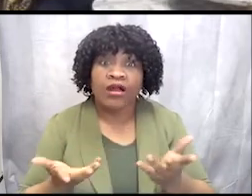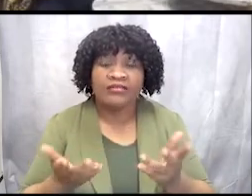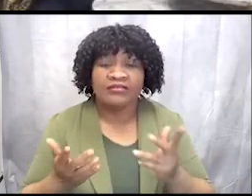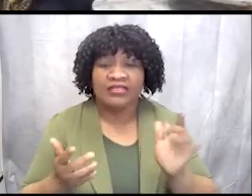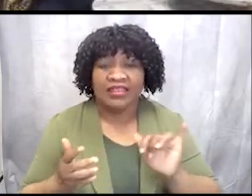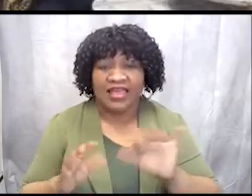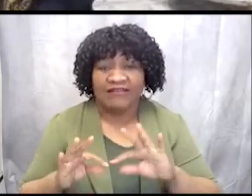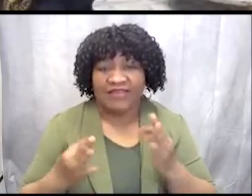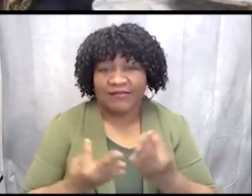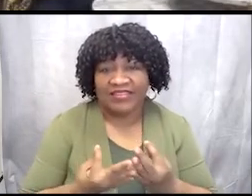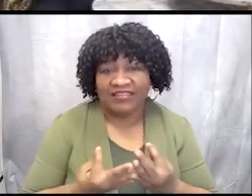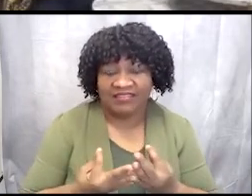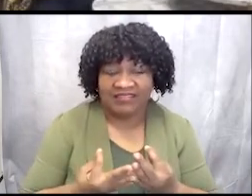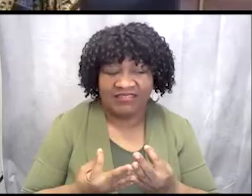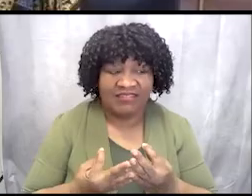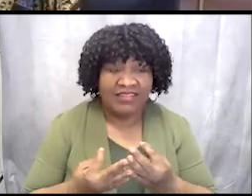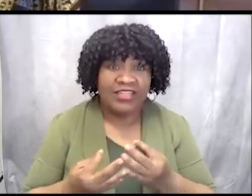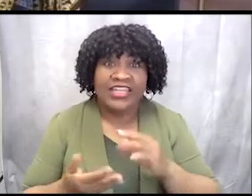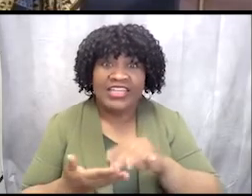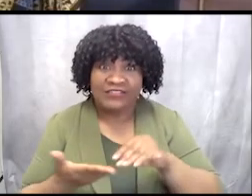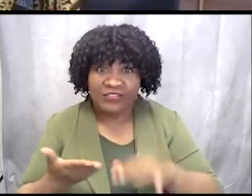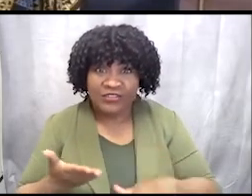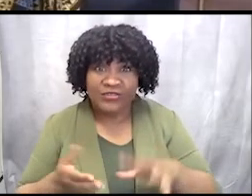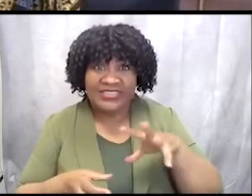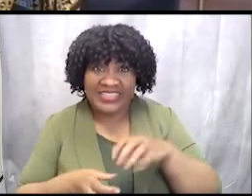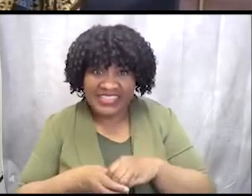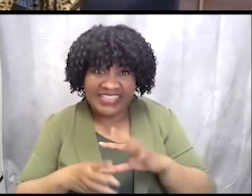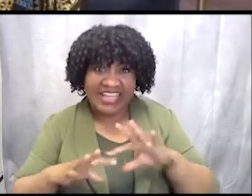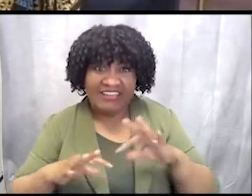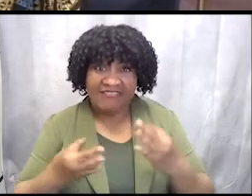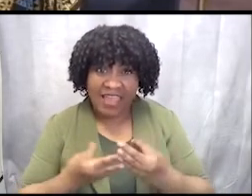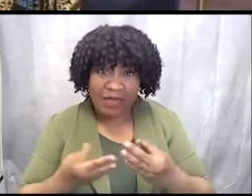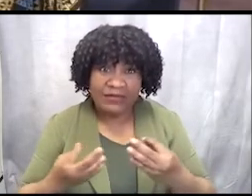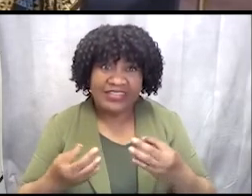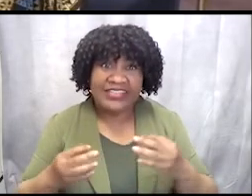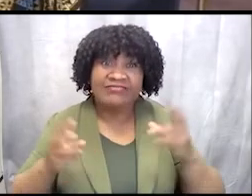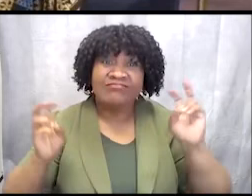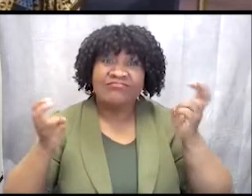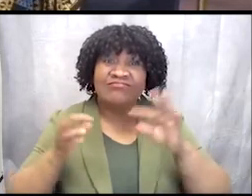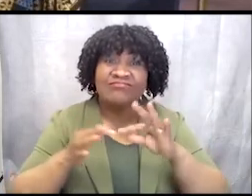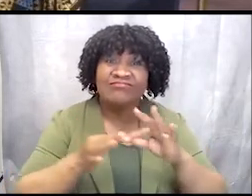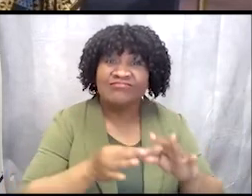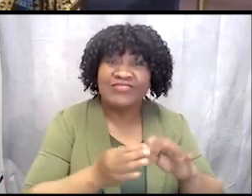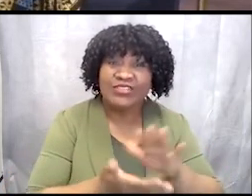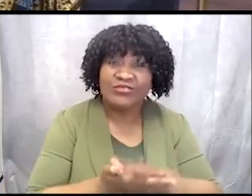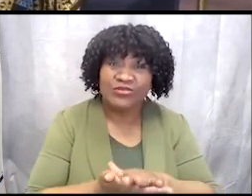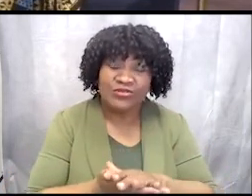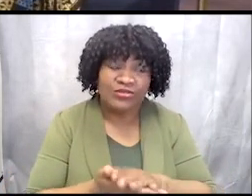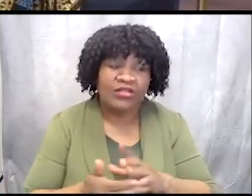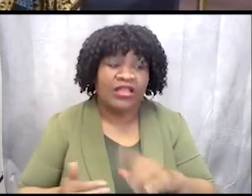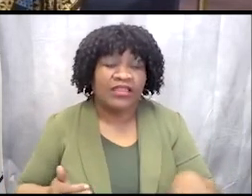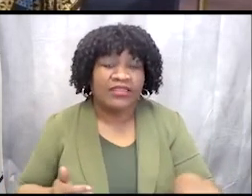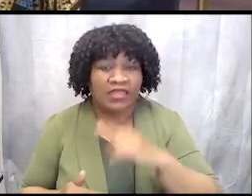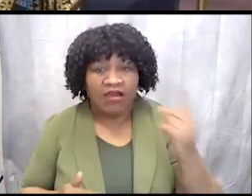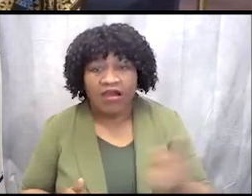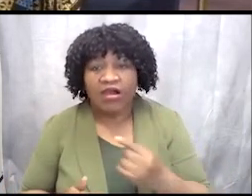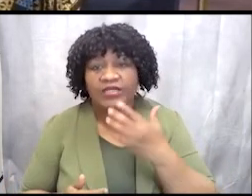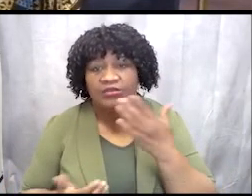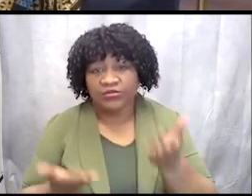Students who are in places like that, that had that type of culture, those are the students who are always best served.